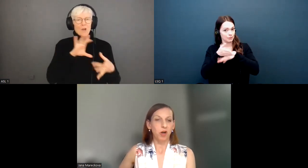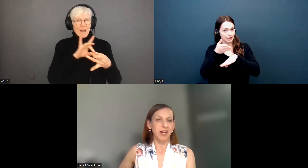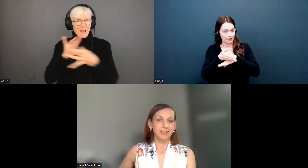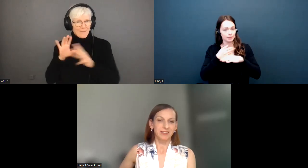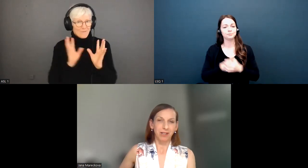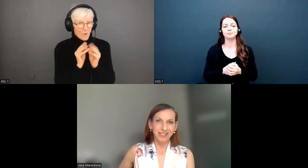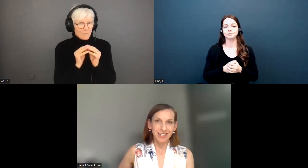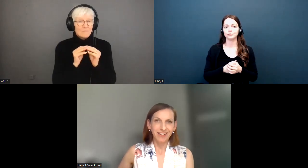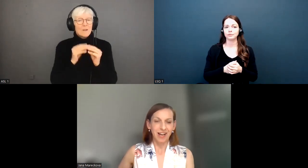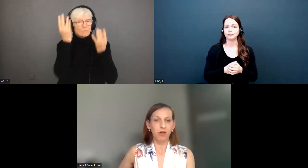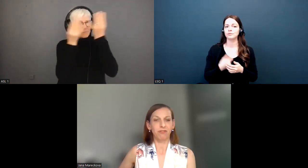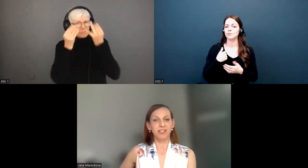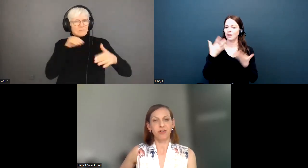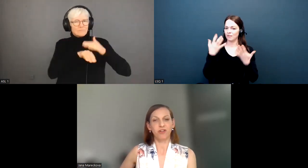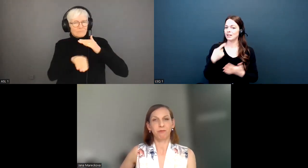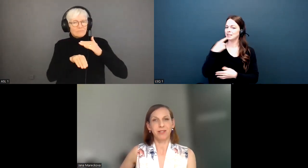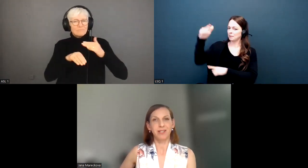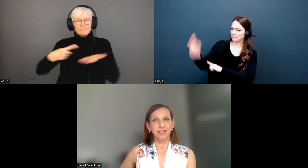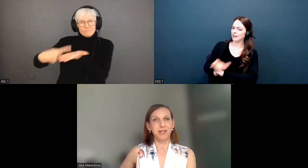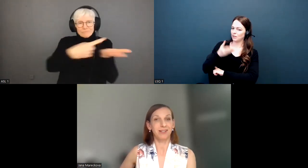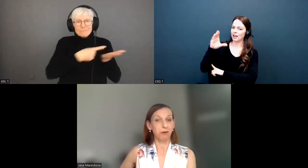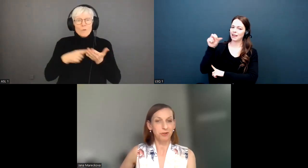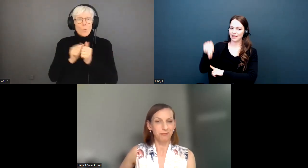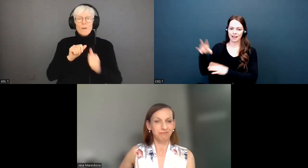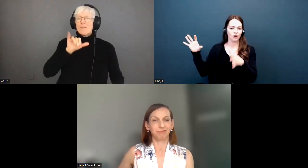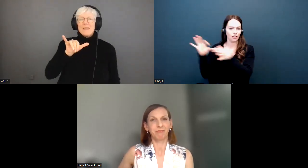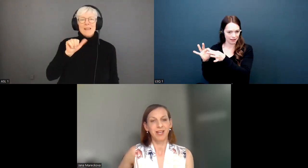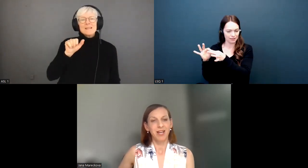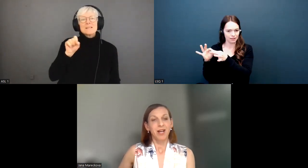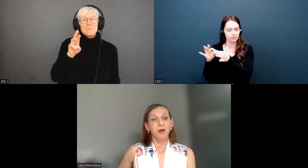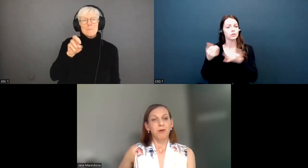on Accessibility: A Conversation with Yazmine Laroche.